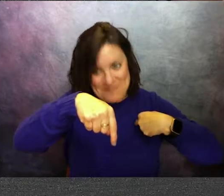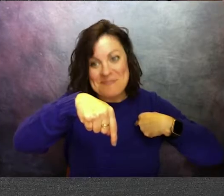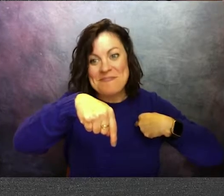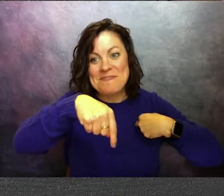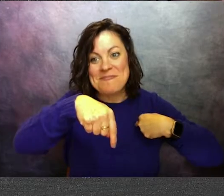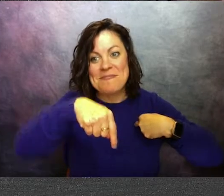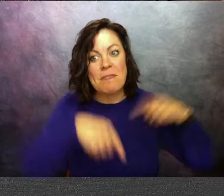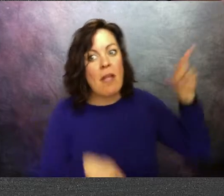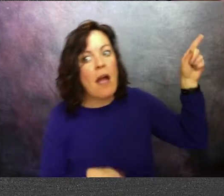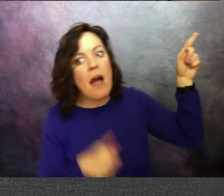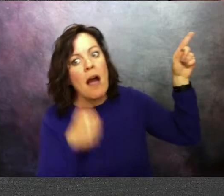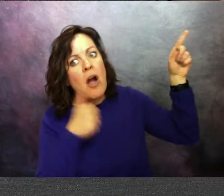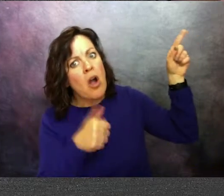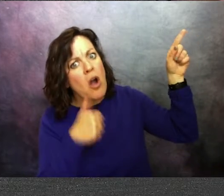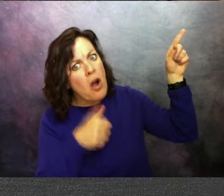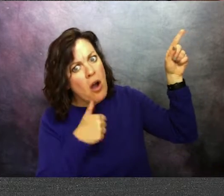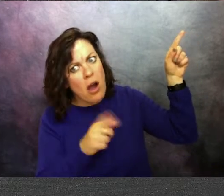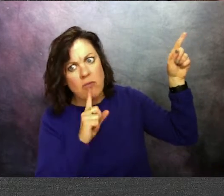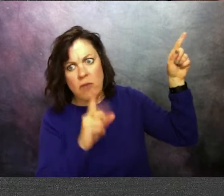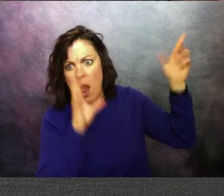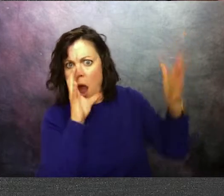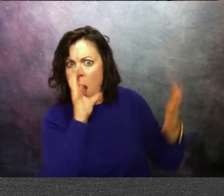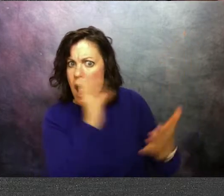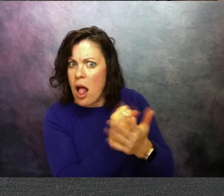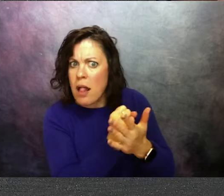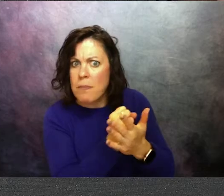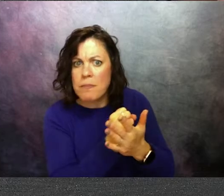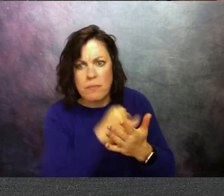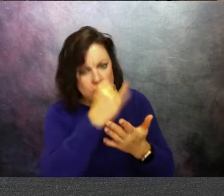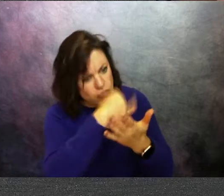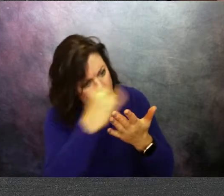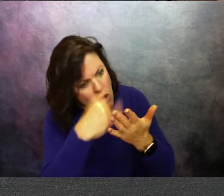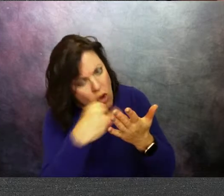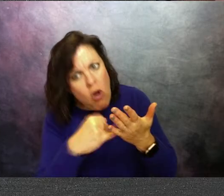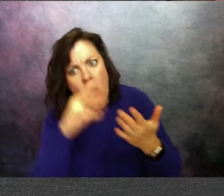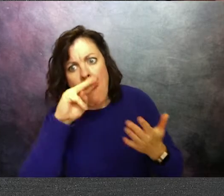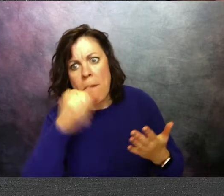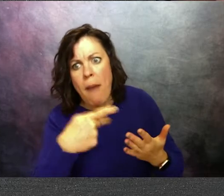I think this little girl really likes drawing maps. What do you think?